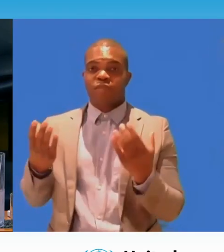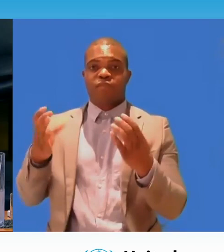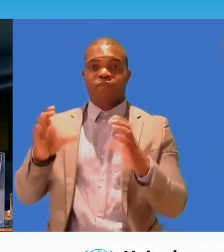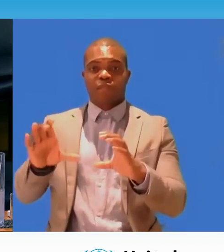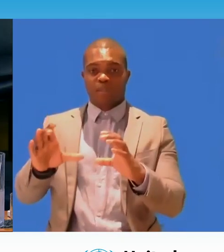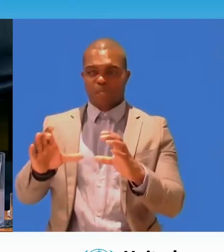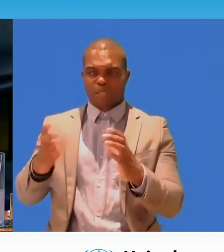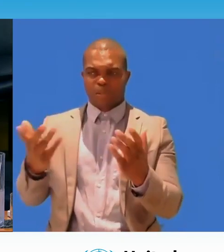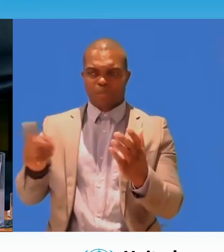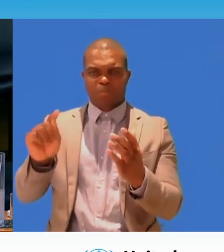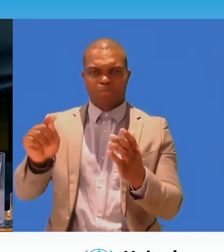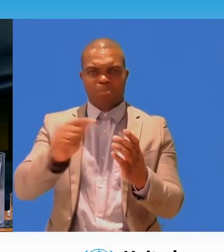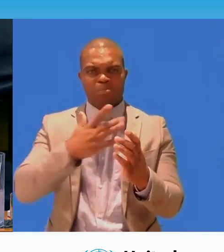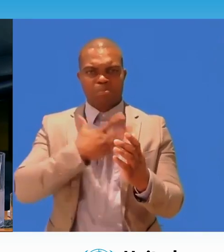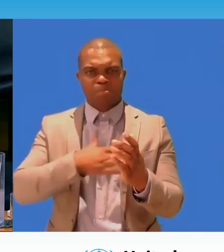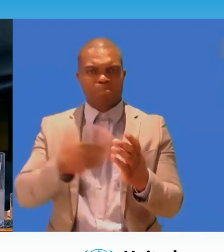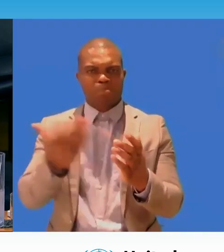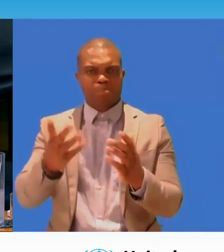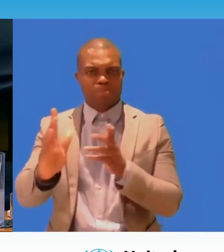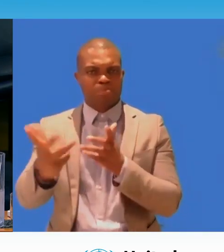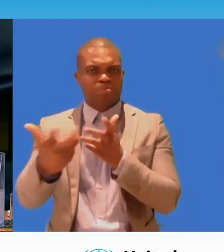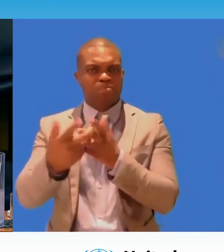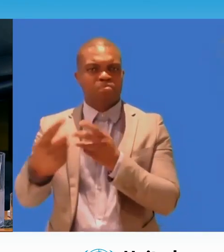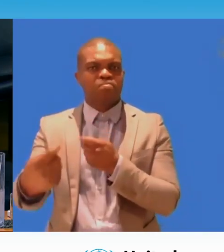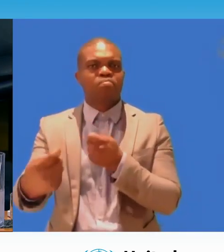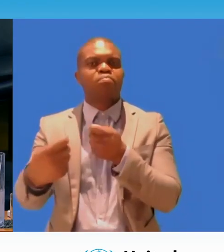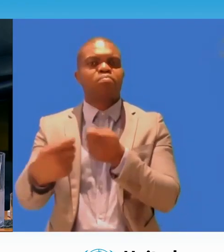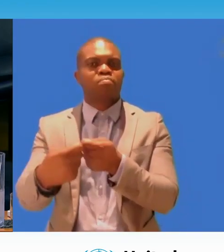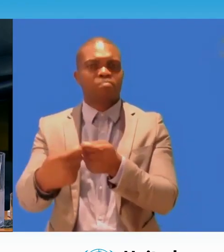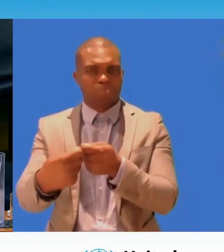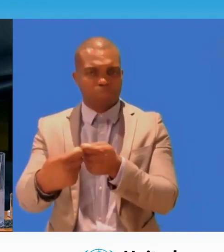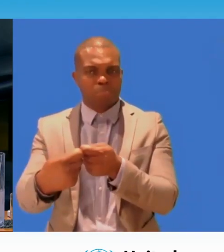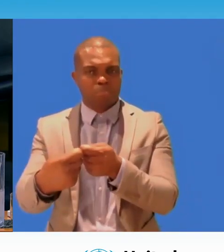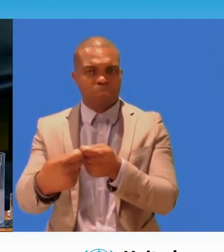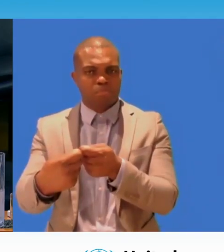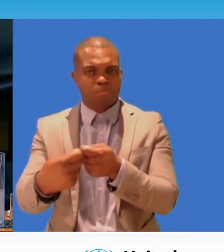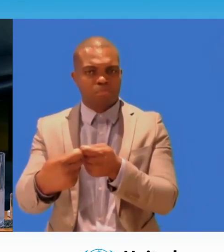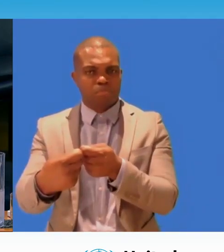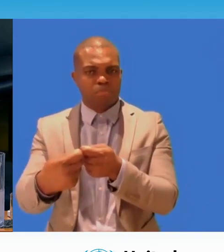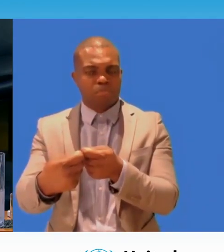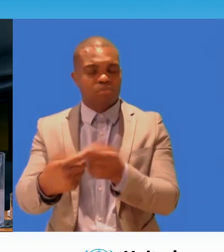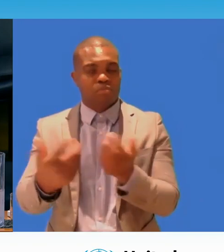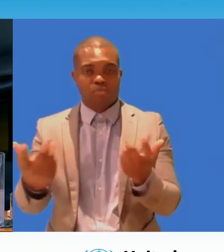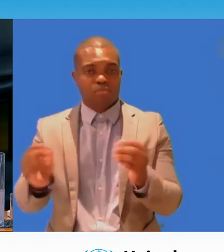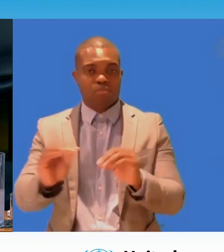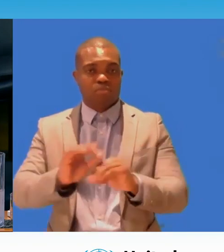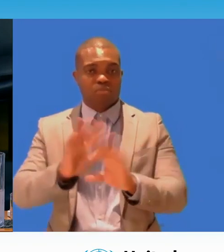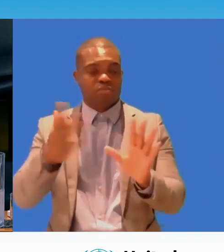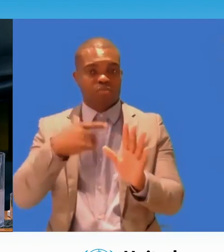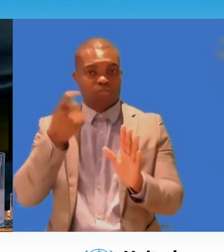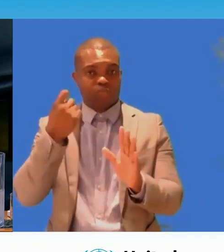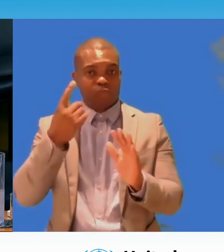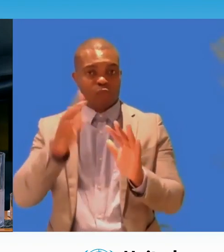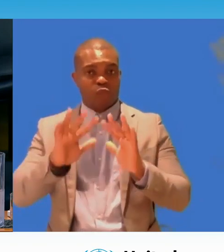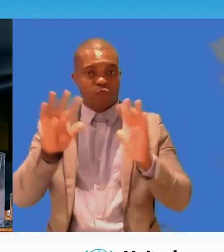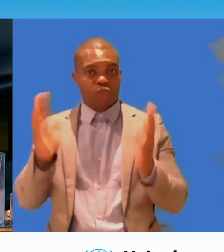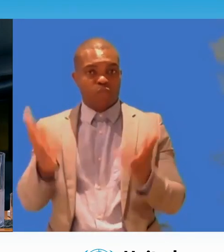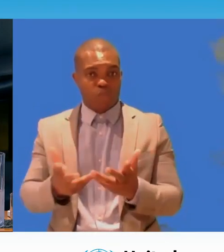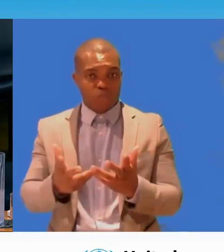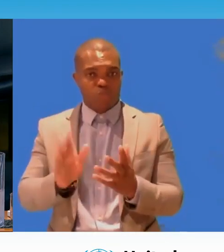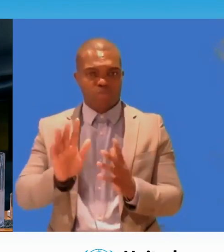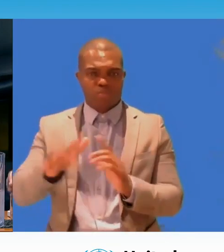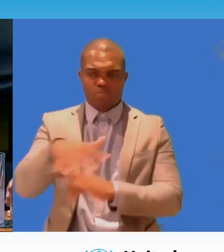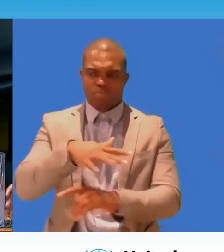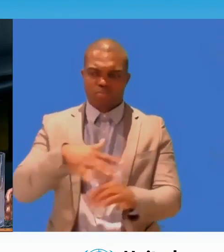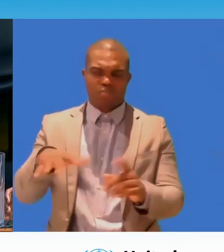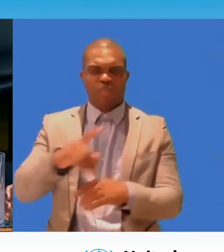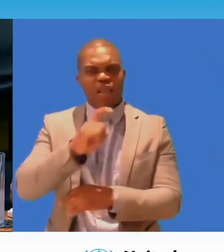challenging in terms of Investments but also we need to understand that no matter what we do we